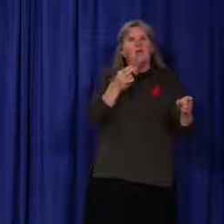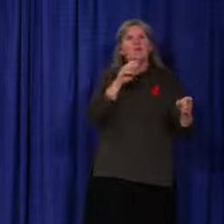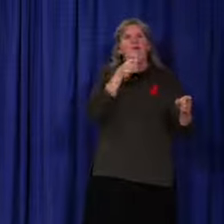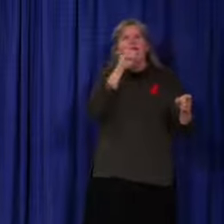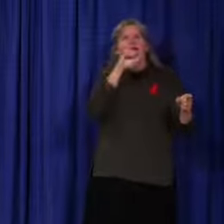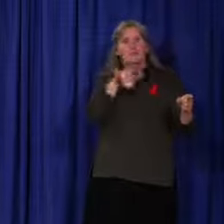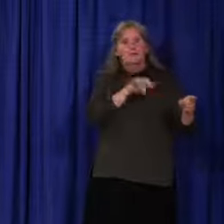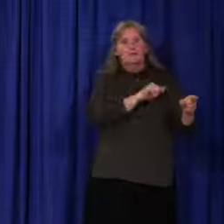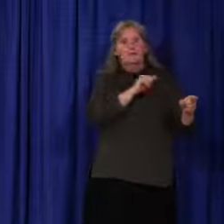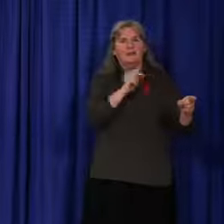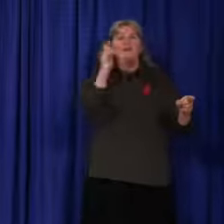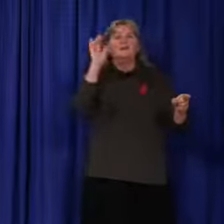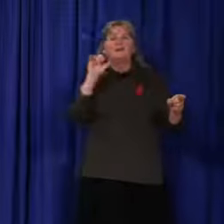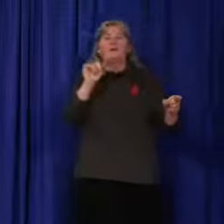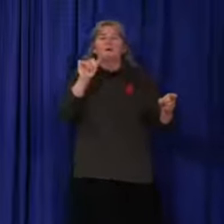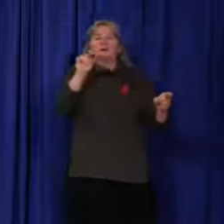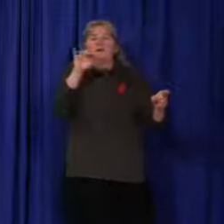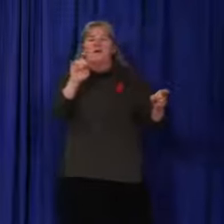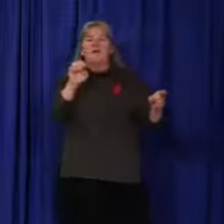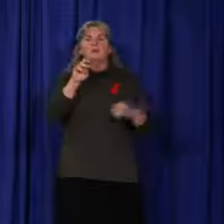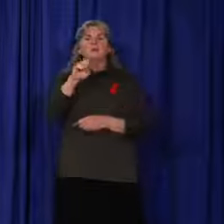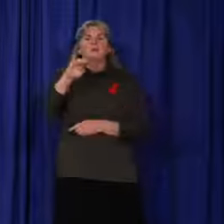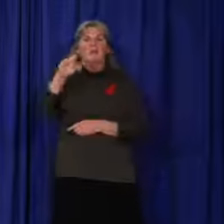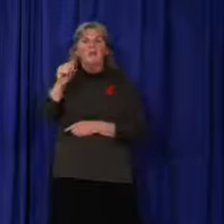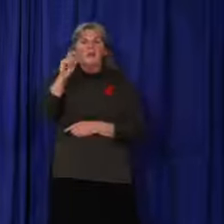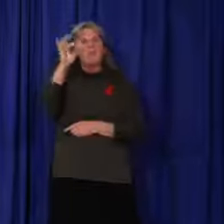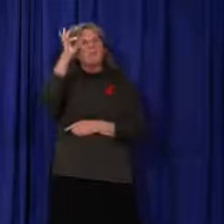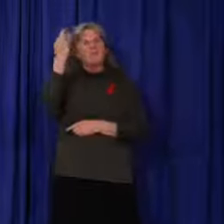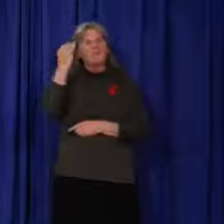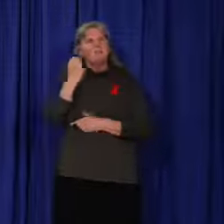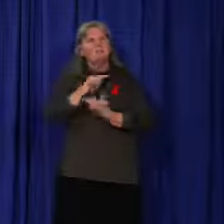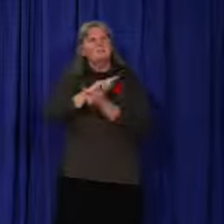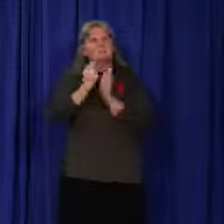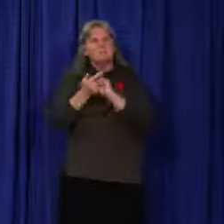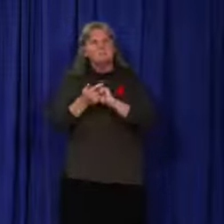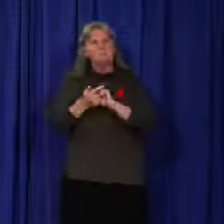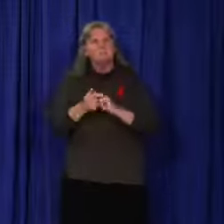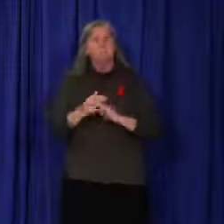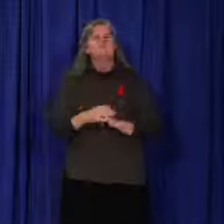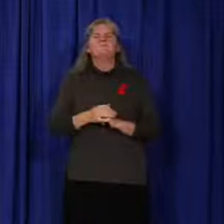place. As of yesterday, we receive 437 complaints.